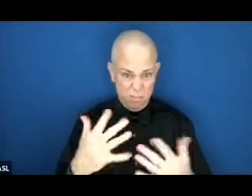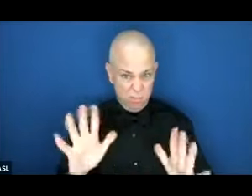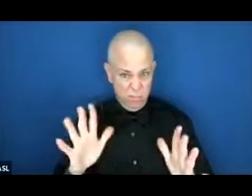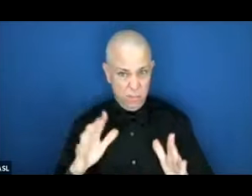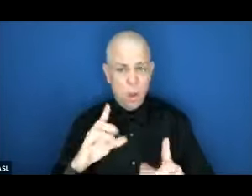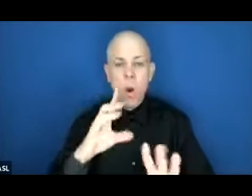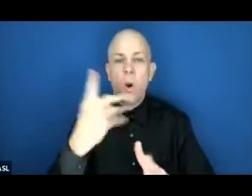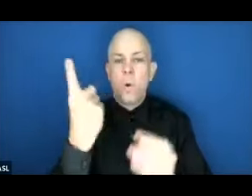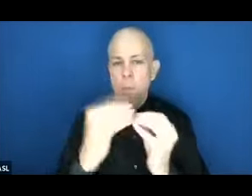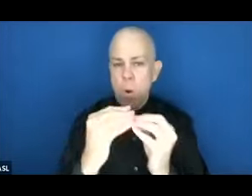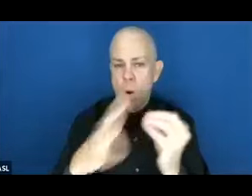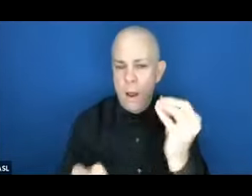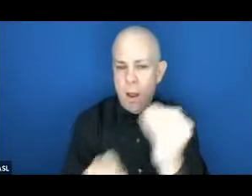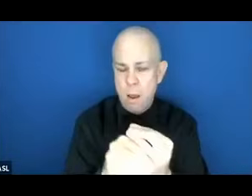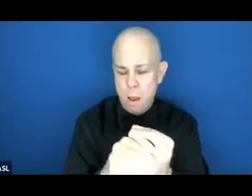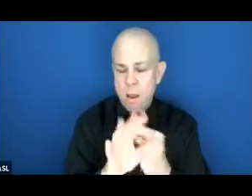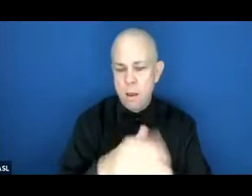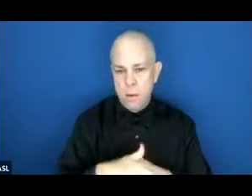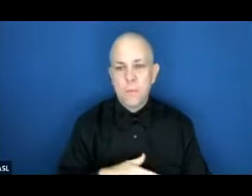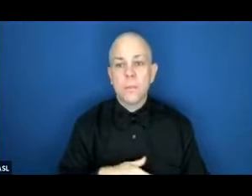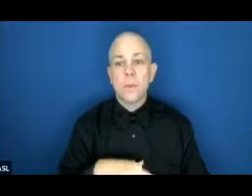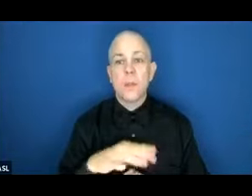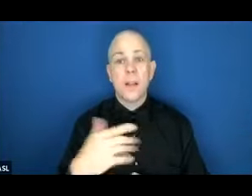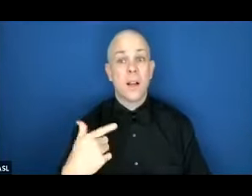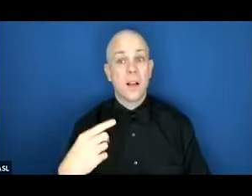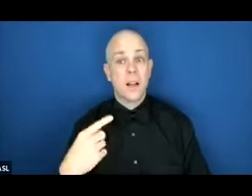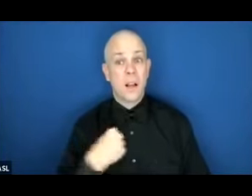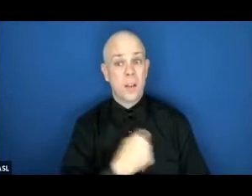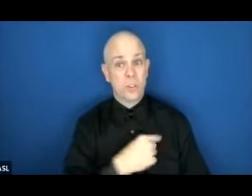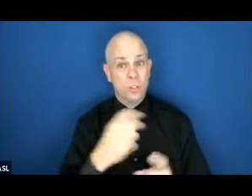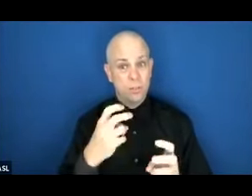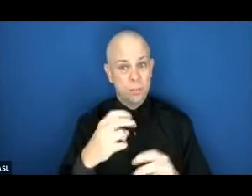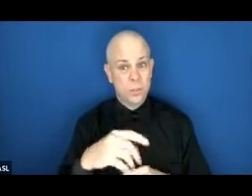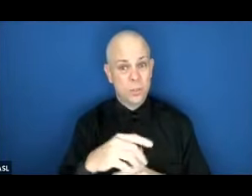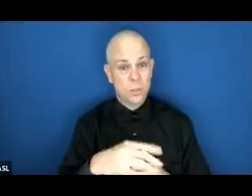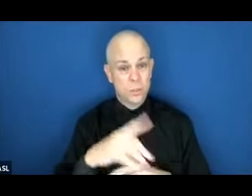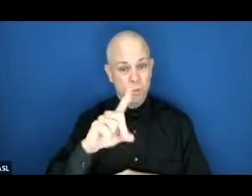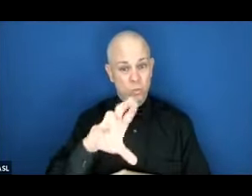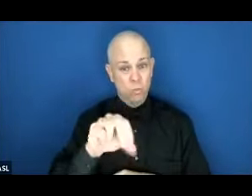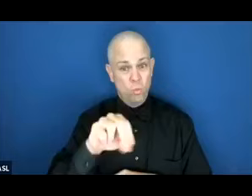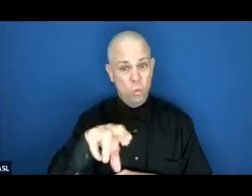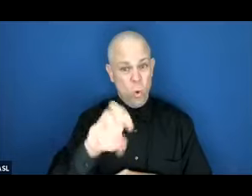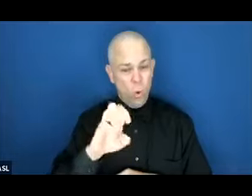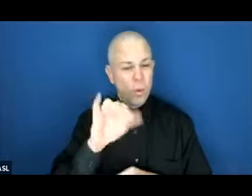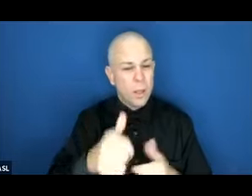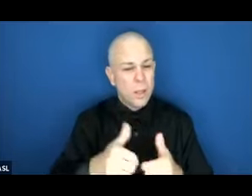some of our drones our uas our drones to be able to do some ir flights some